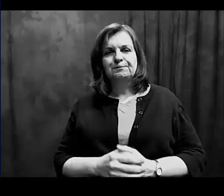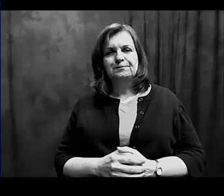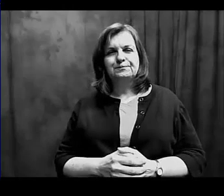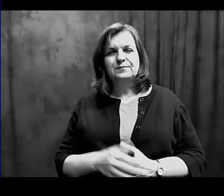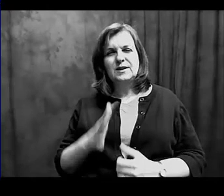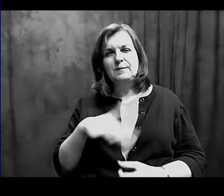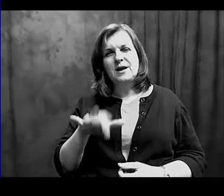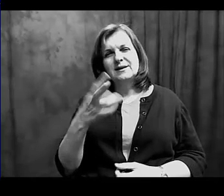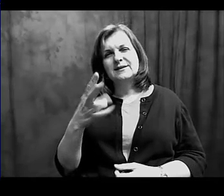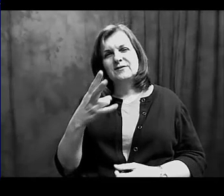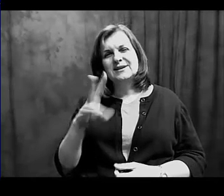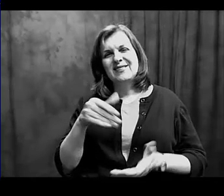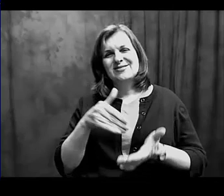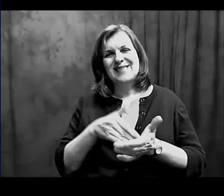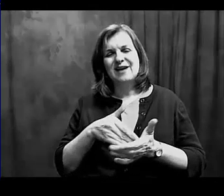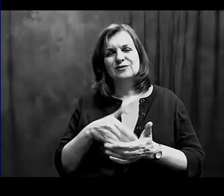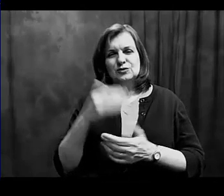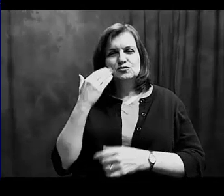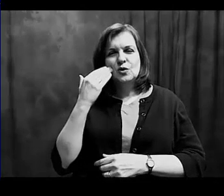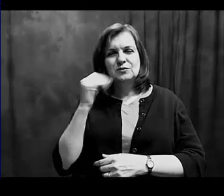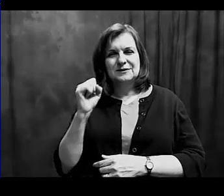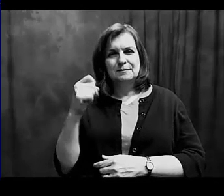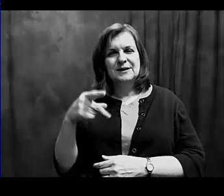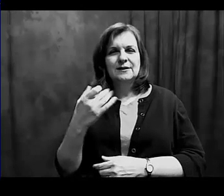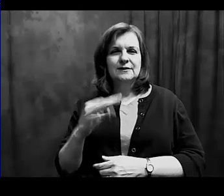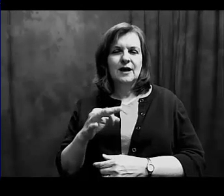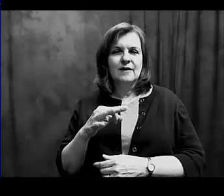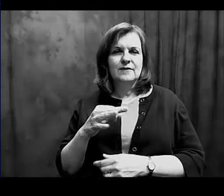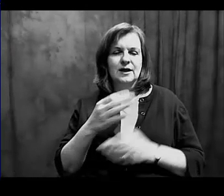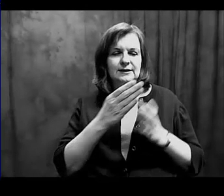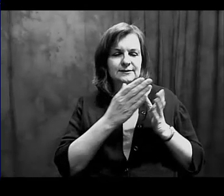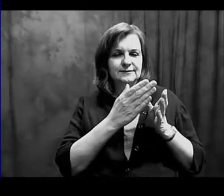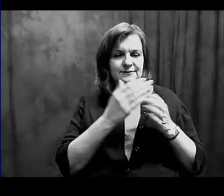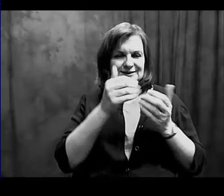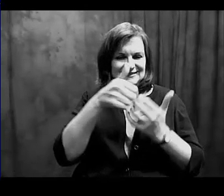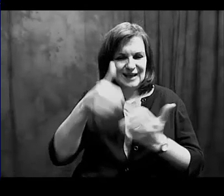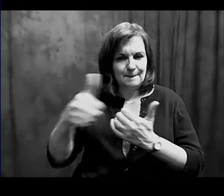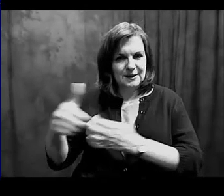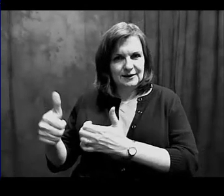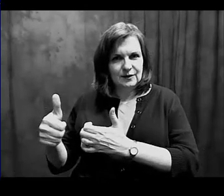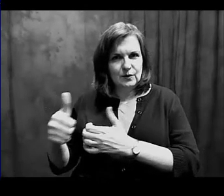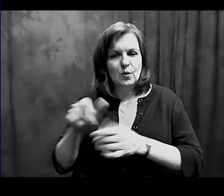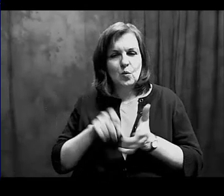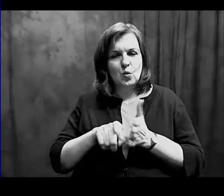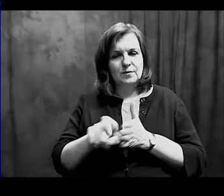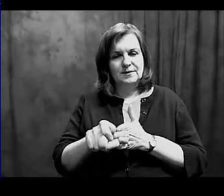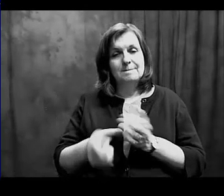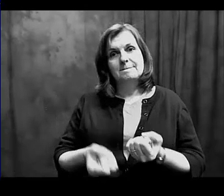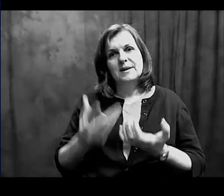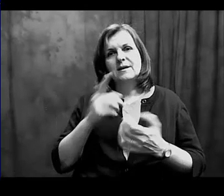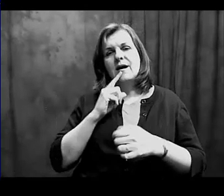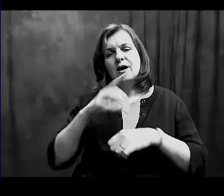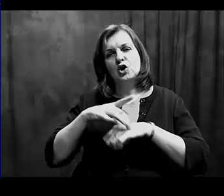there are about 17,000 named species now of segmented worms many of which are these earthworms